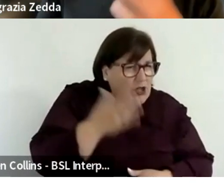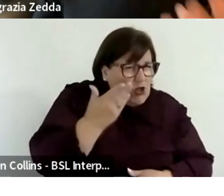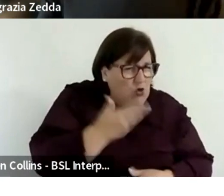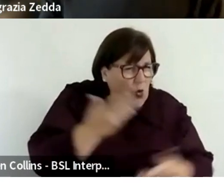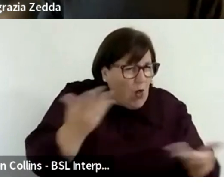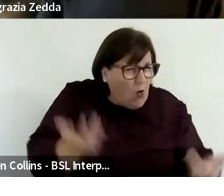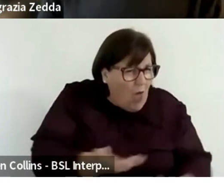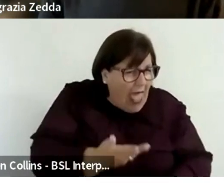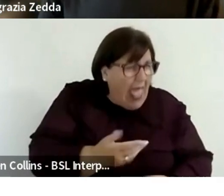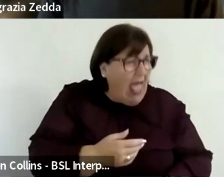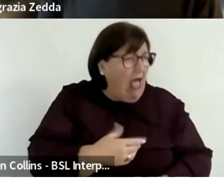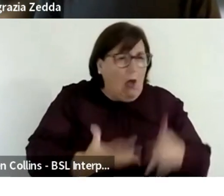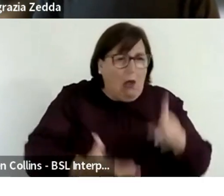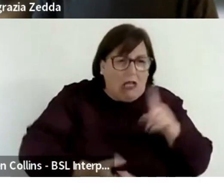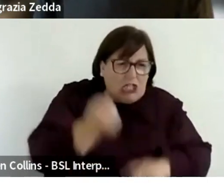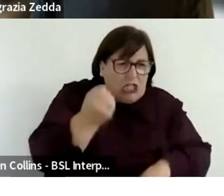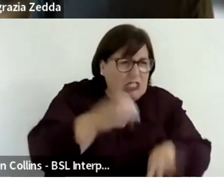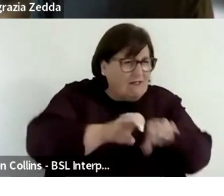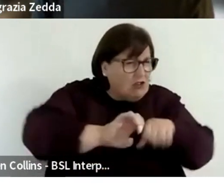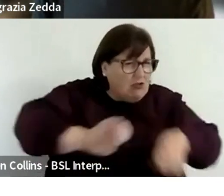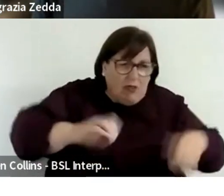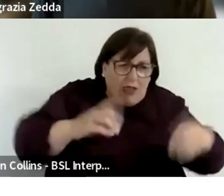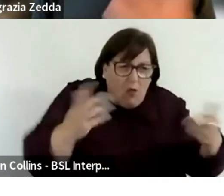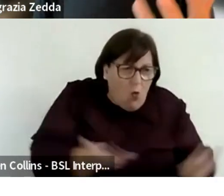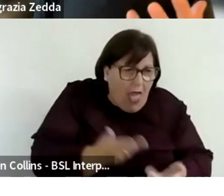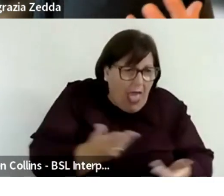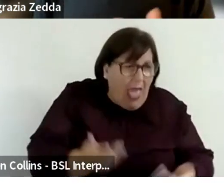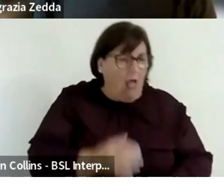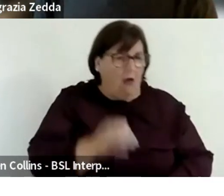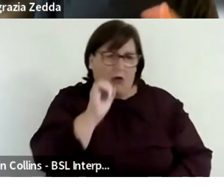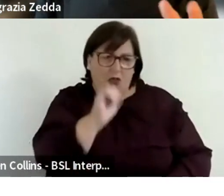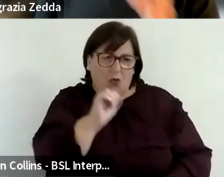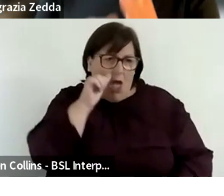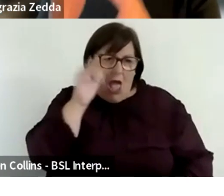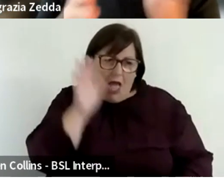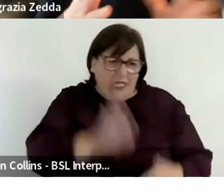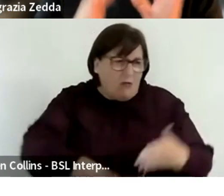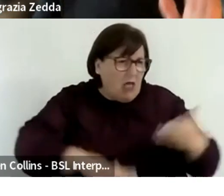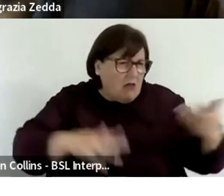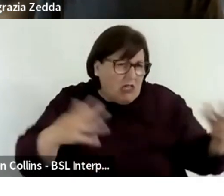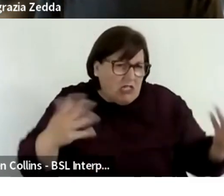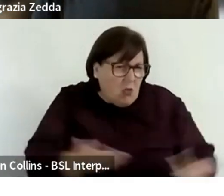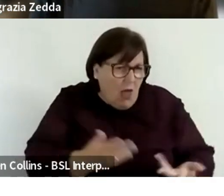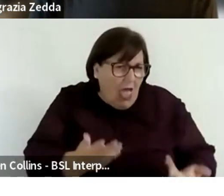What kind of experience do you have? Or you are a mother, you have a gap in your CV.